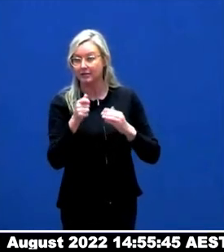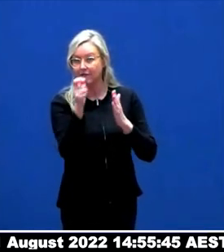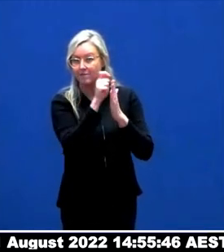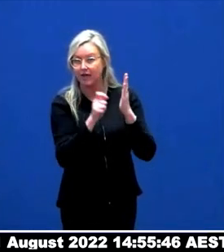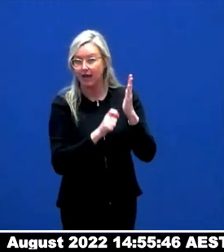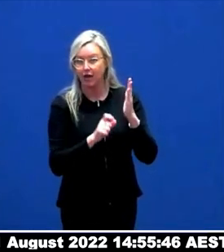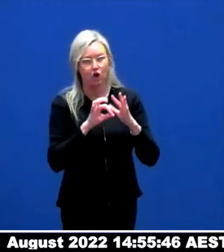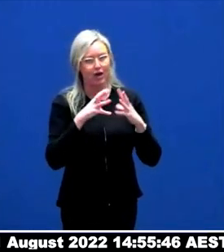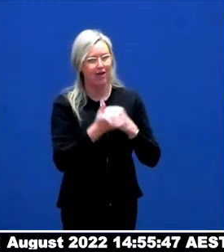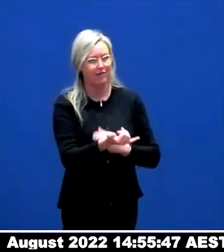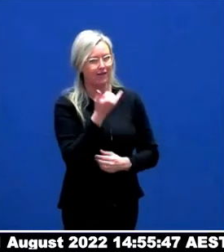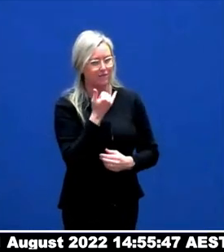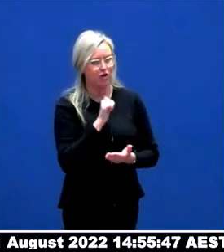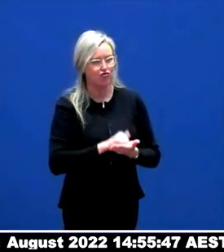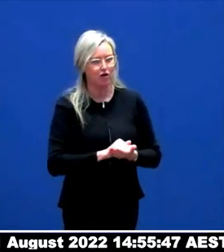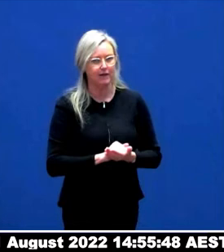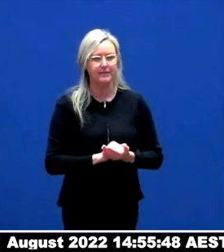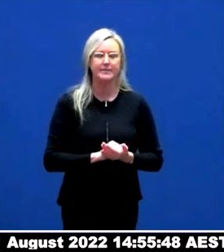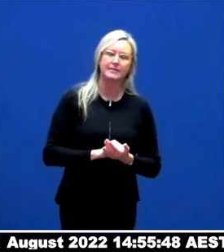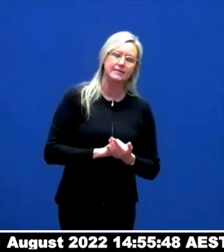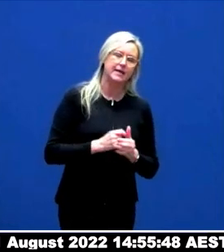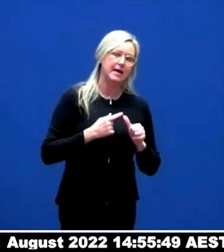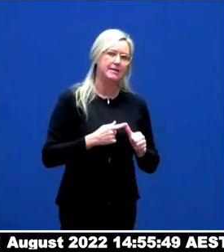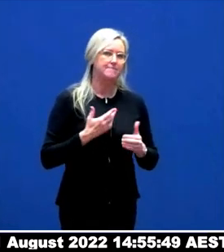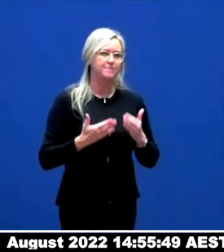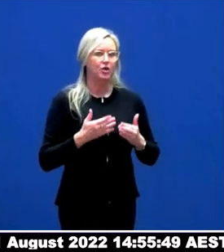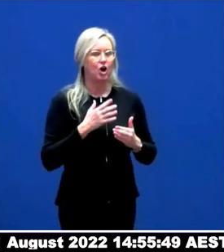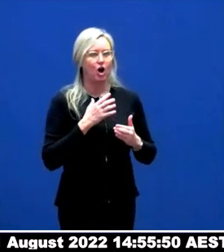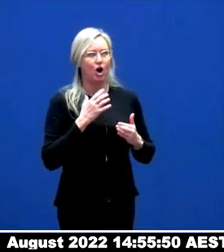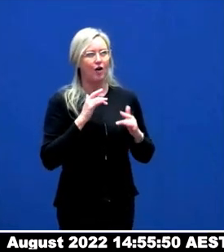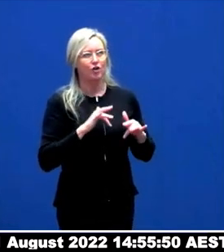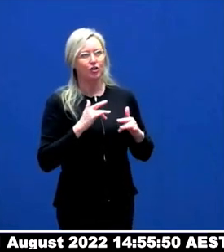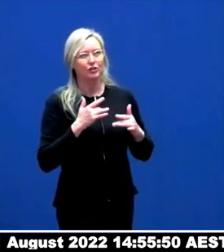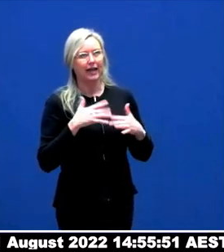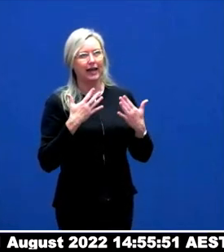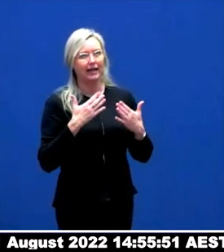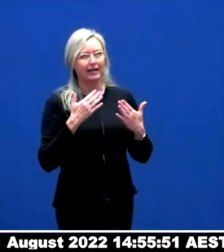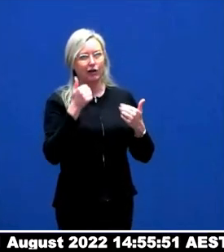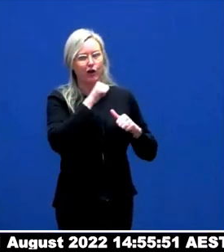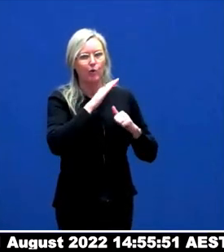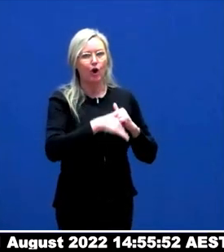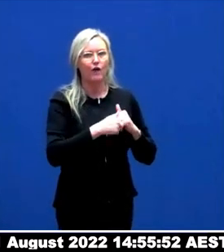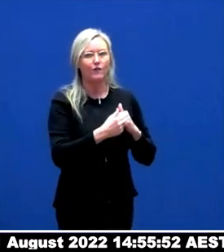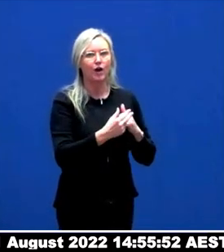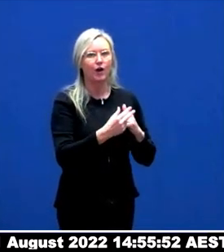I don't have any experience with verbal access requests. So, can I take that one on notice, please?